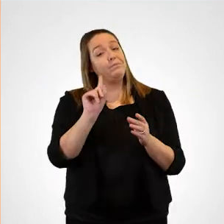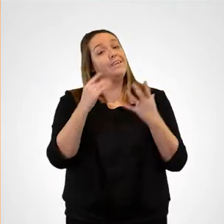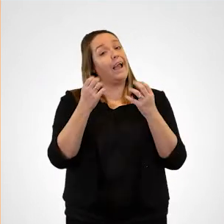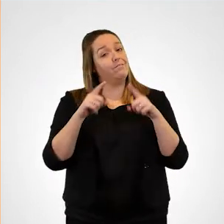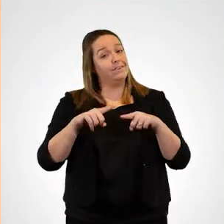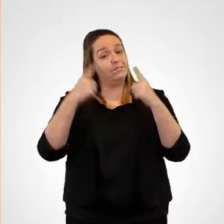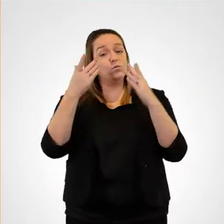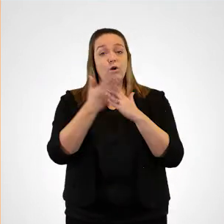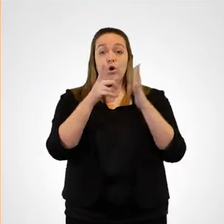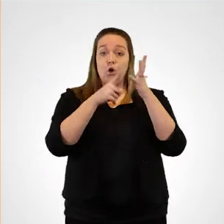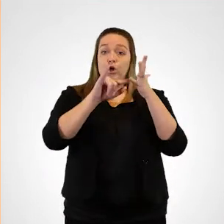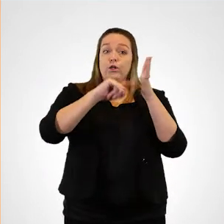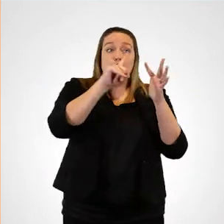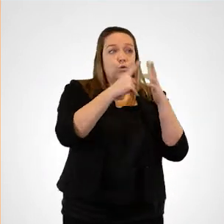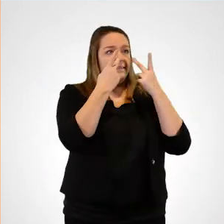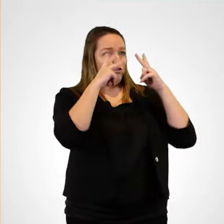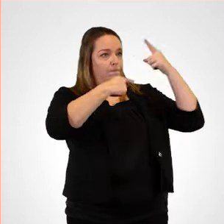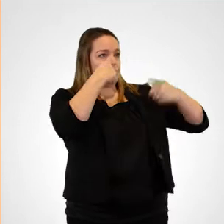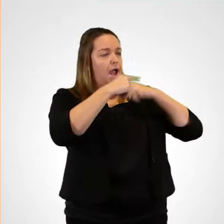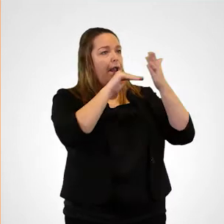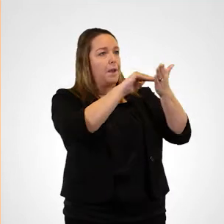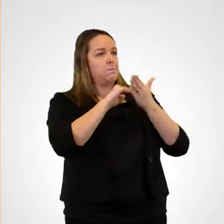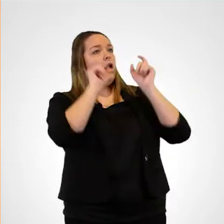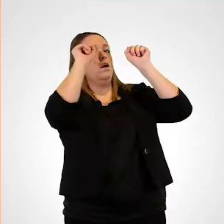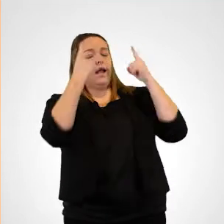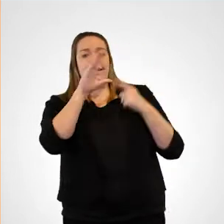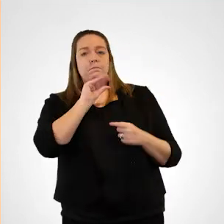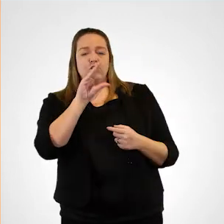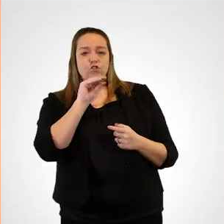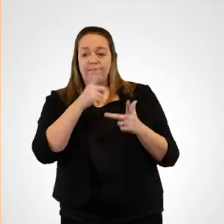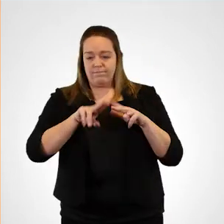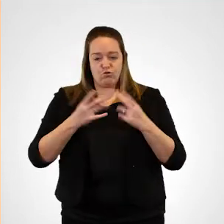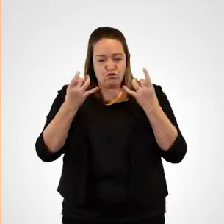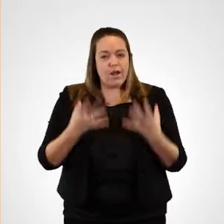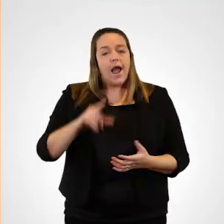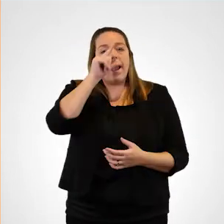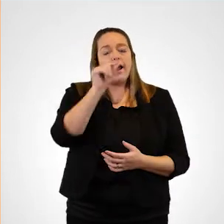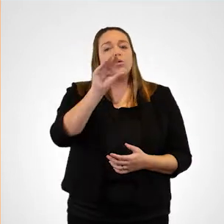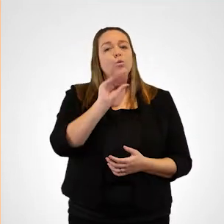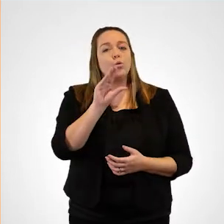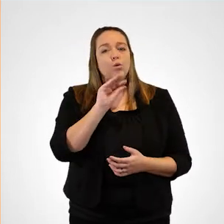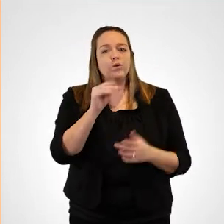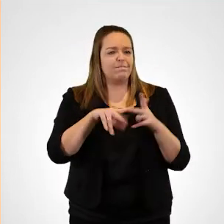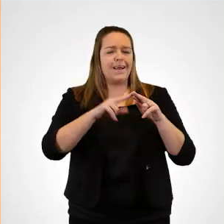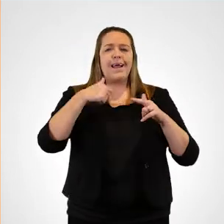between using visual information to help you understand speech when you can already talk and you know that language really well